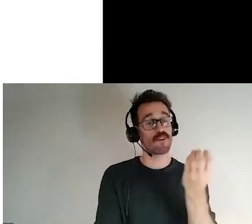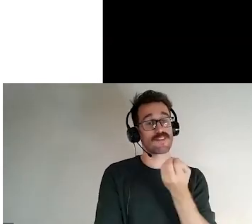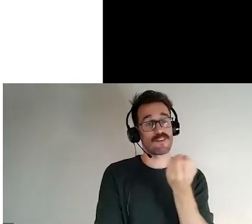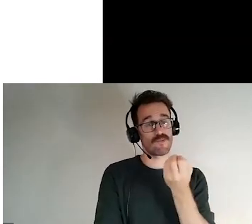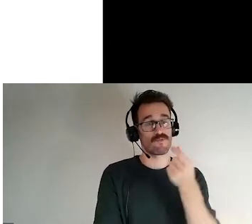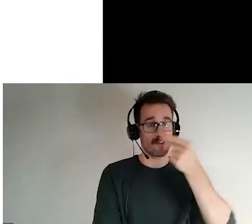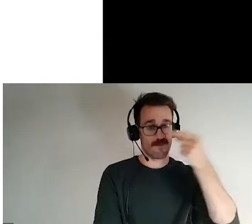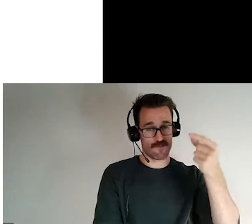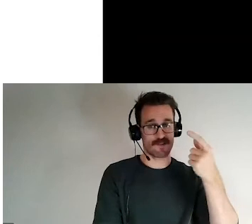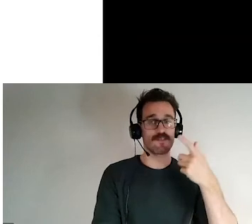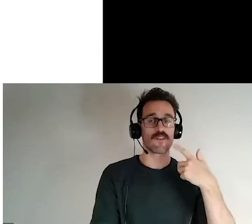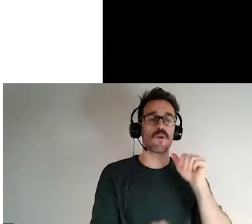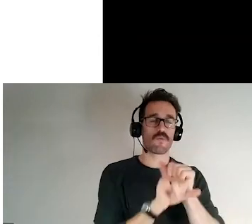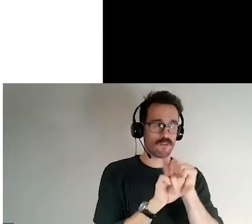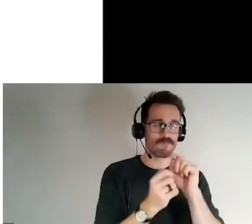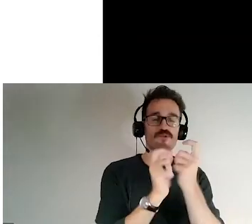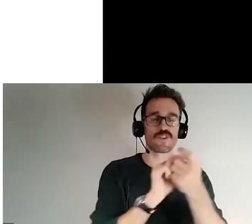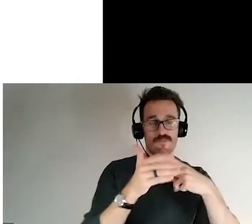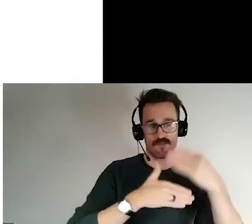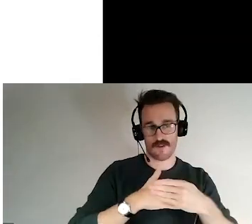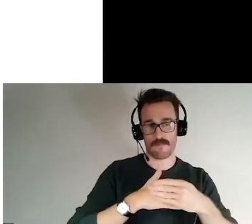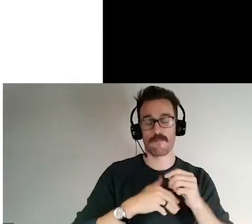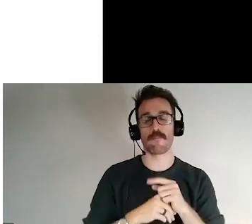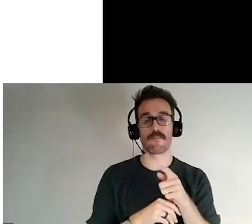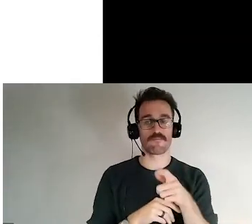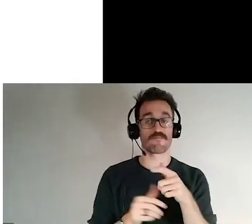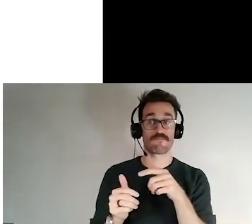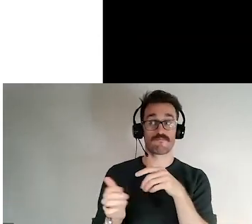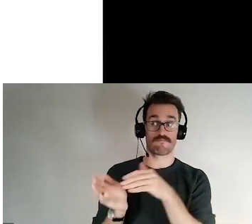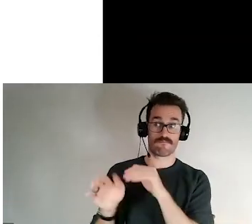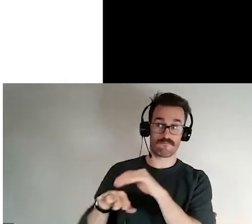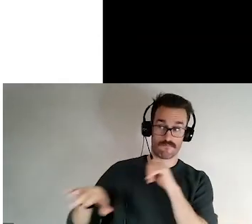and they draw on the extensive work and expertise of Dr. Monique Gignac and colleagues including Dr.